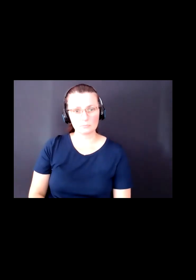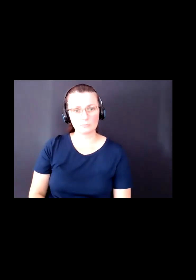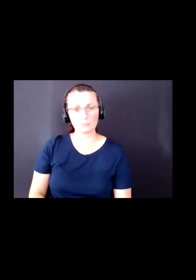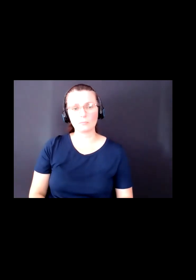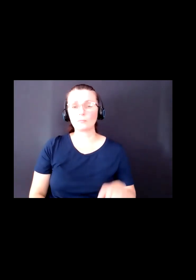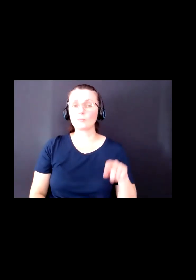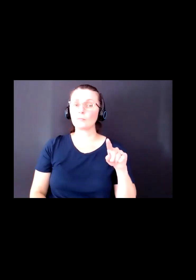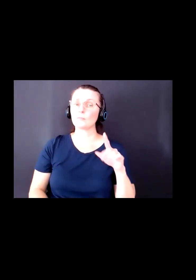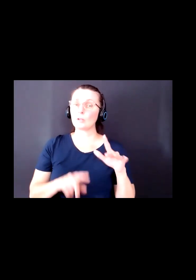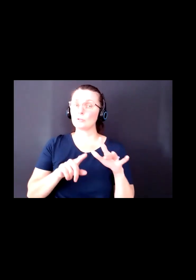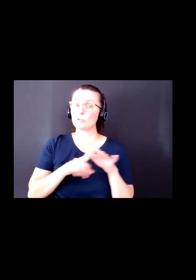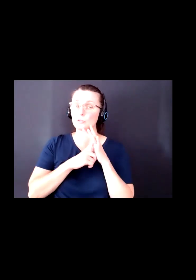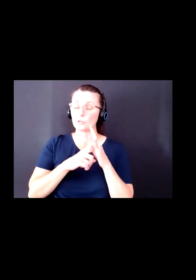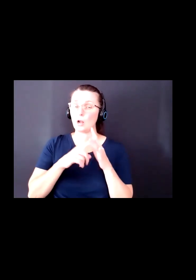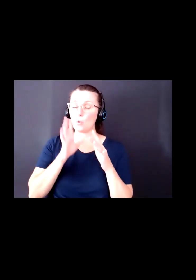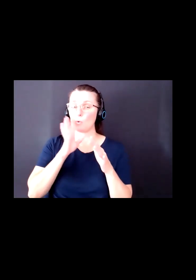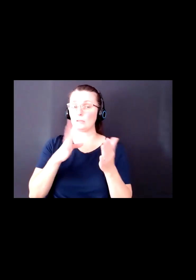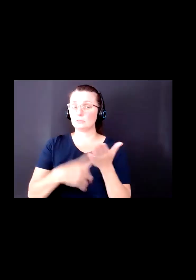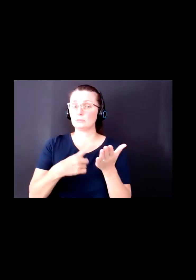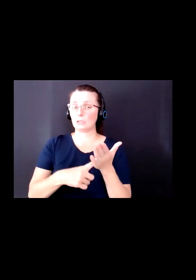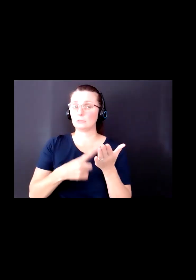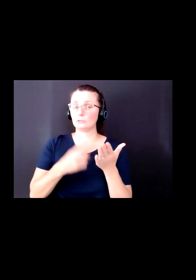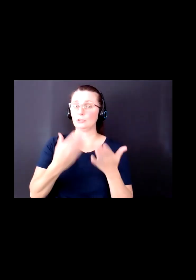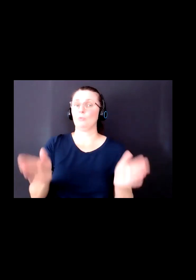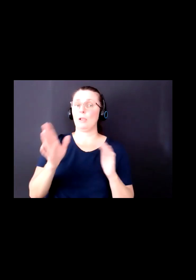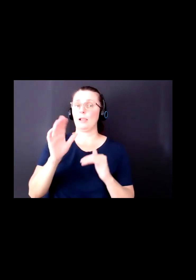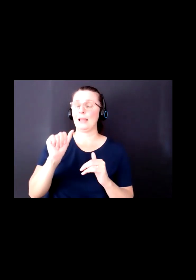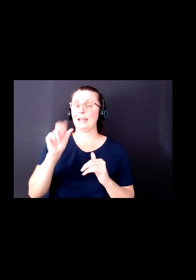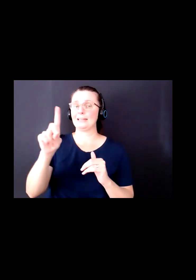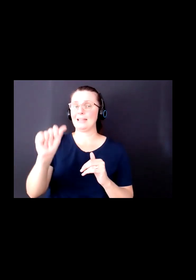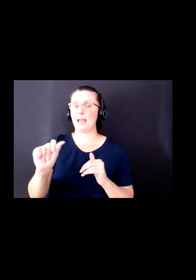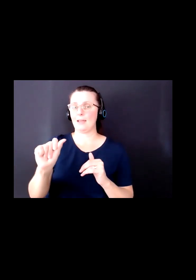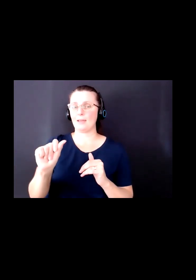general ADA obligations. Sort of as an entree to the discussion